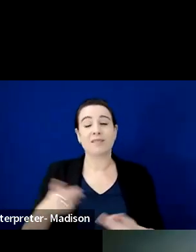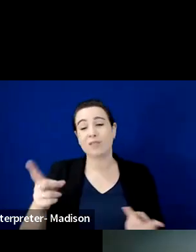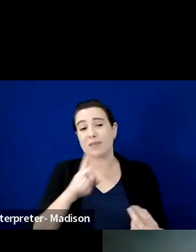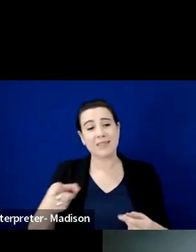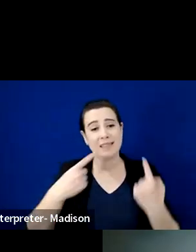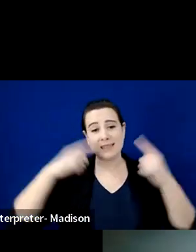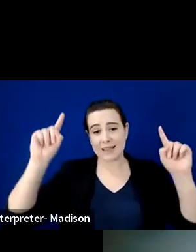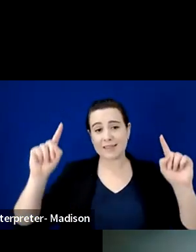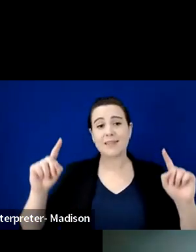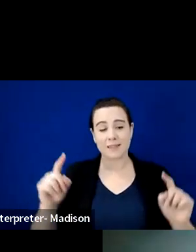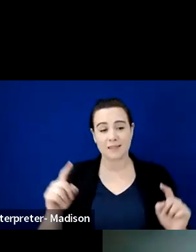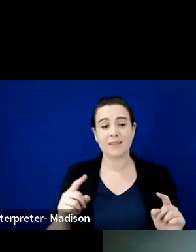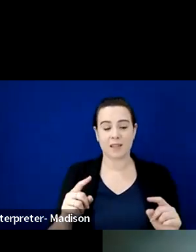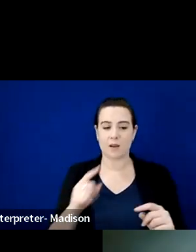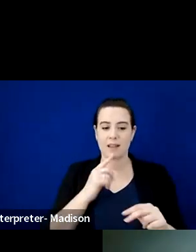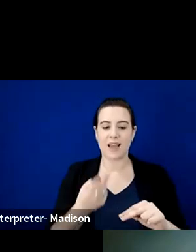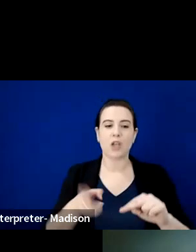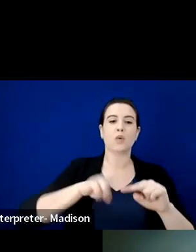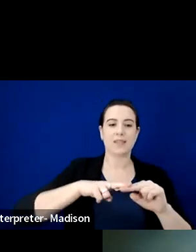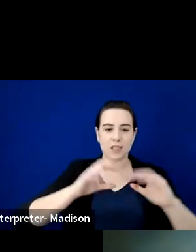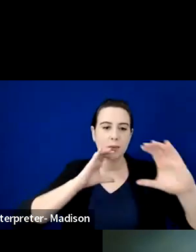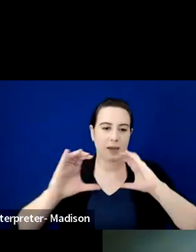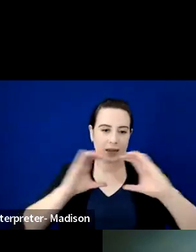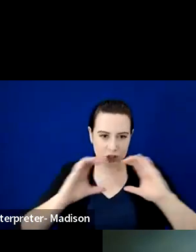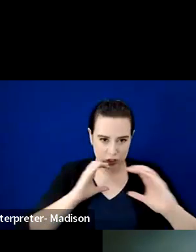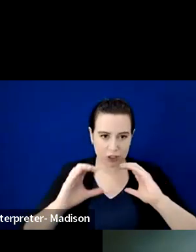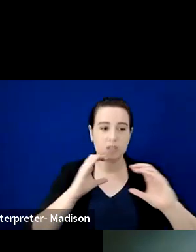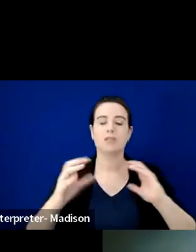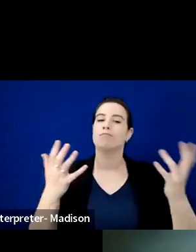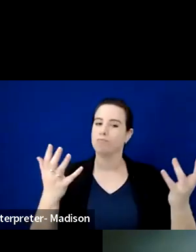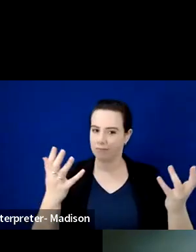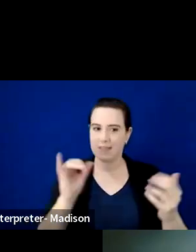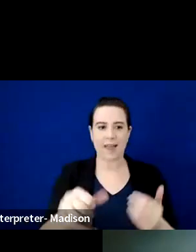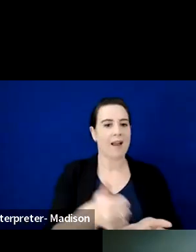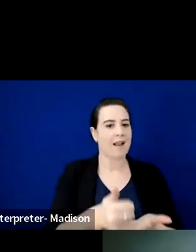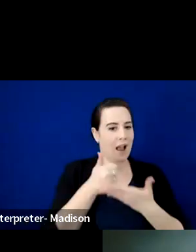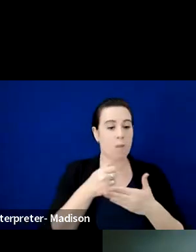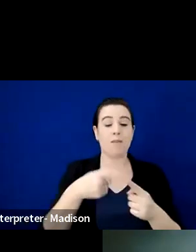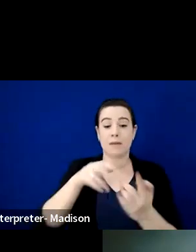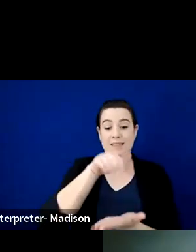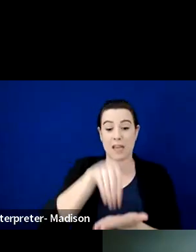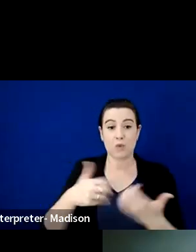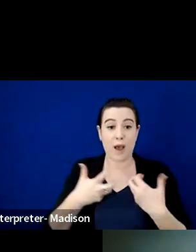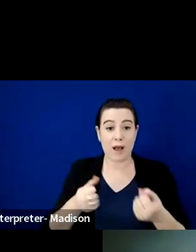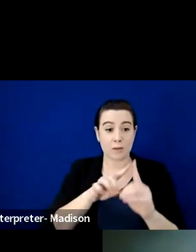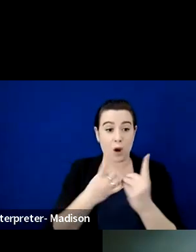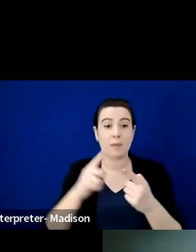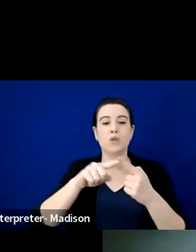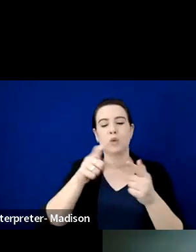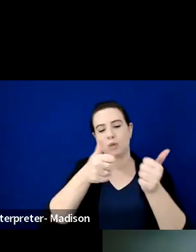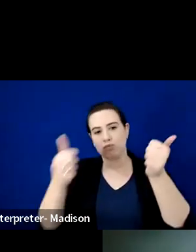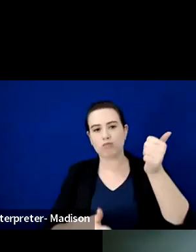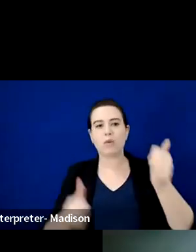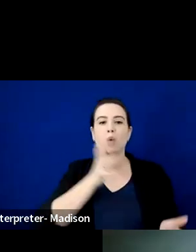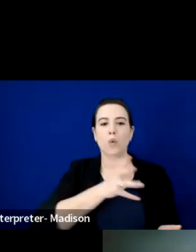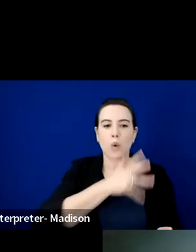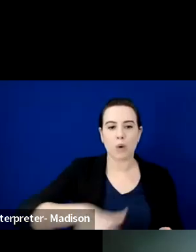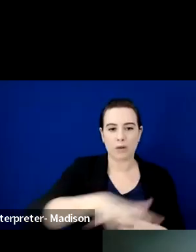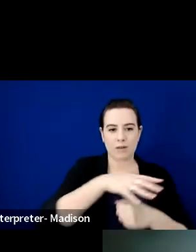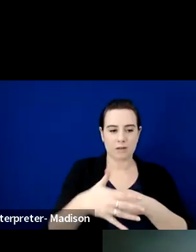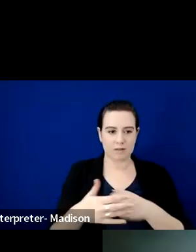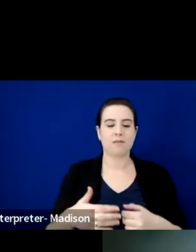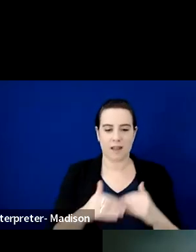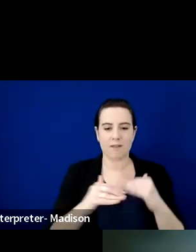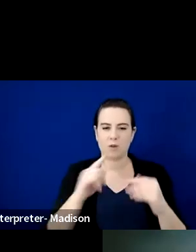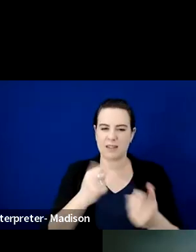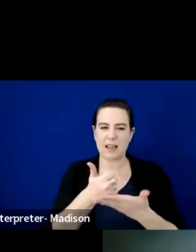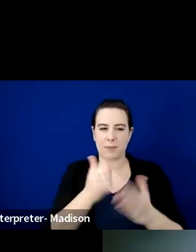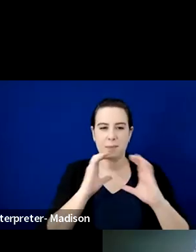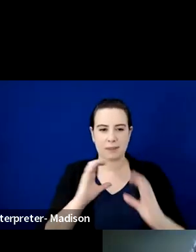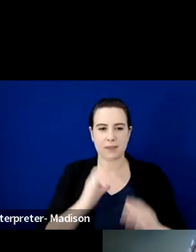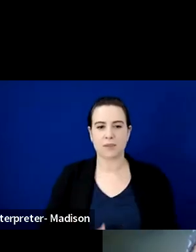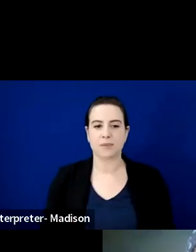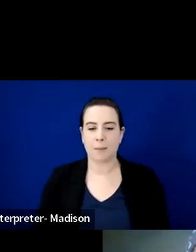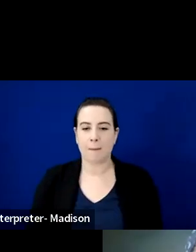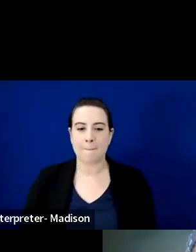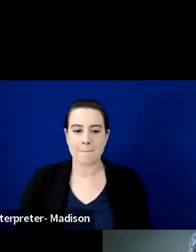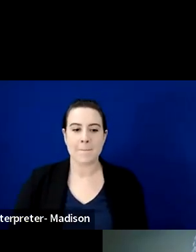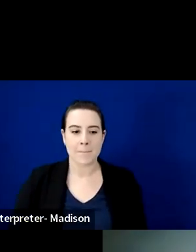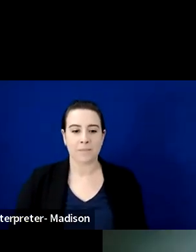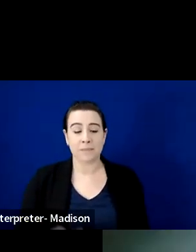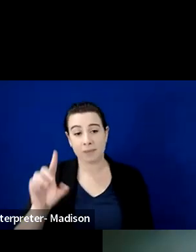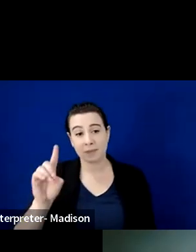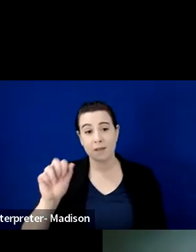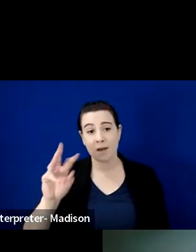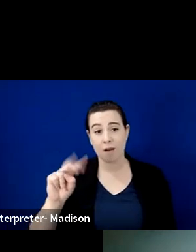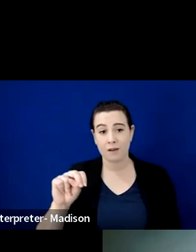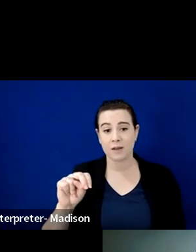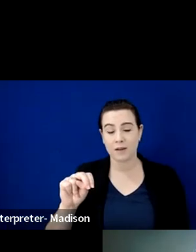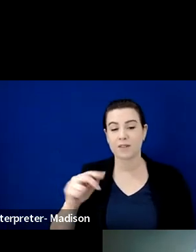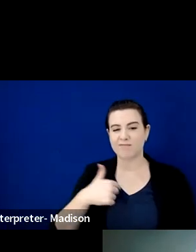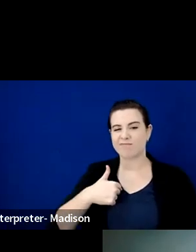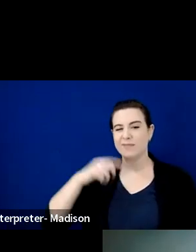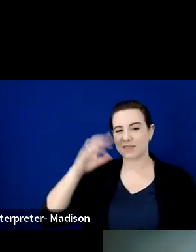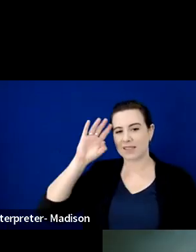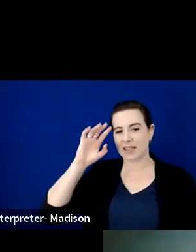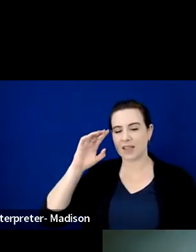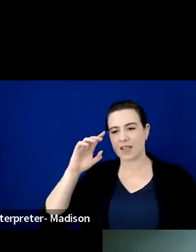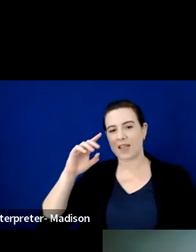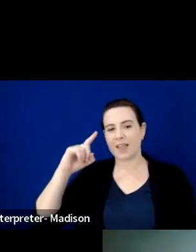So it was -- it was good.